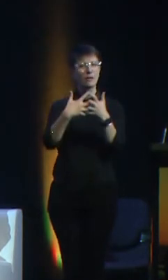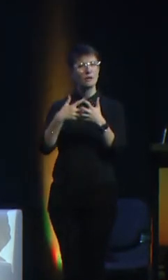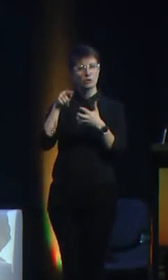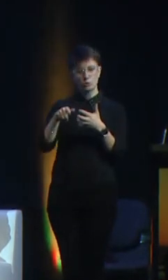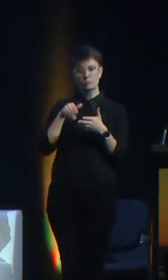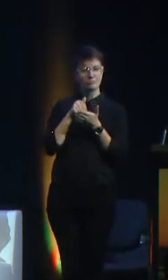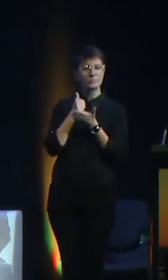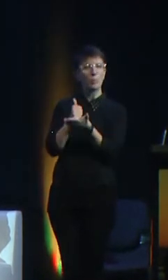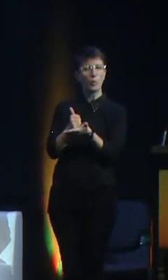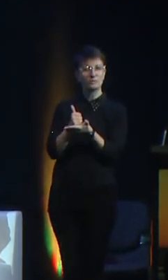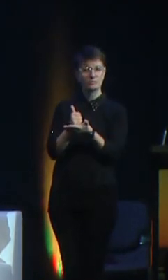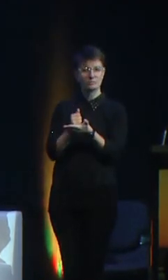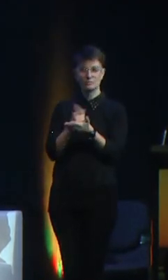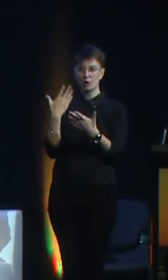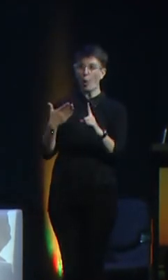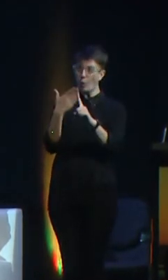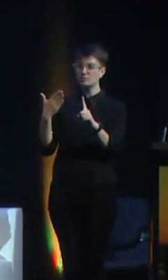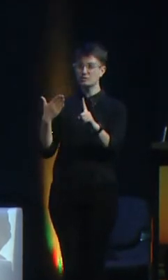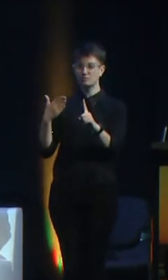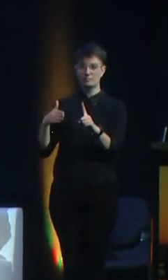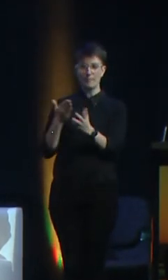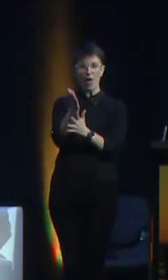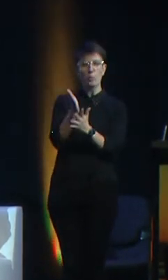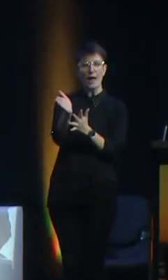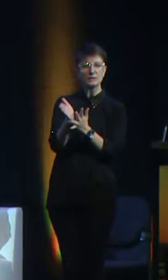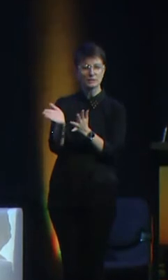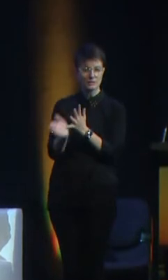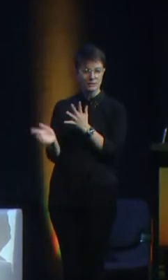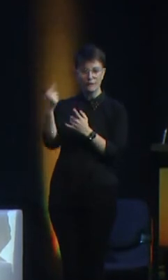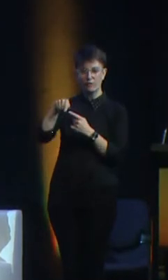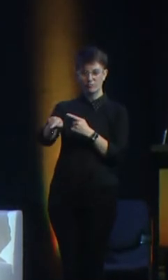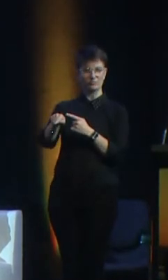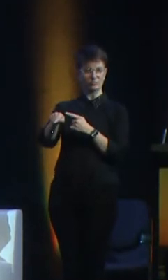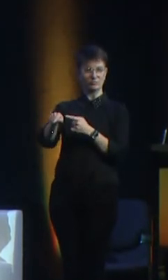pathways that have been captured in that roadmap process - so that's the really important partnership